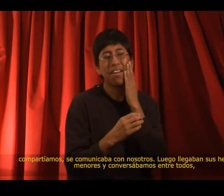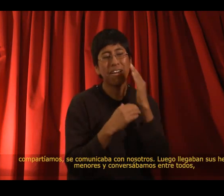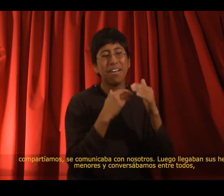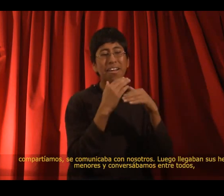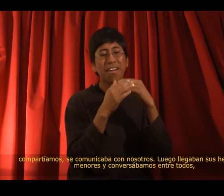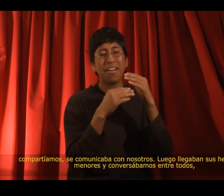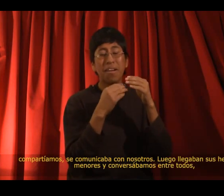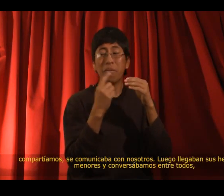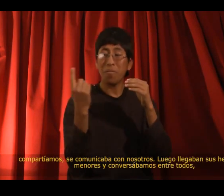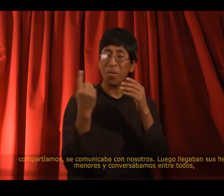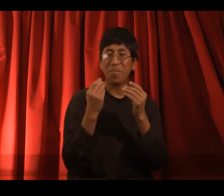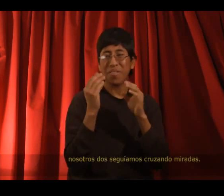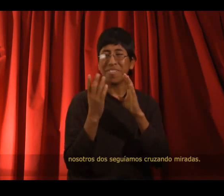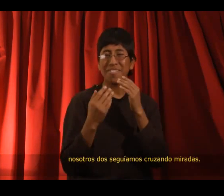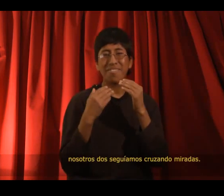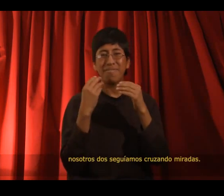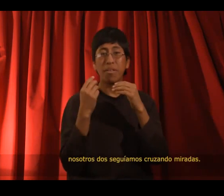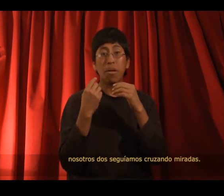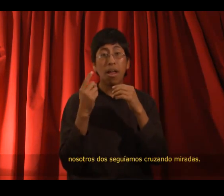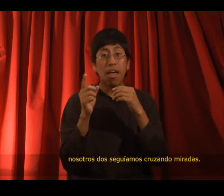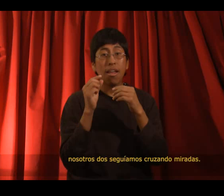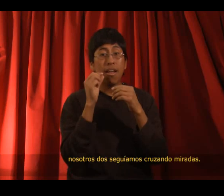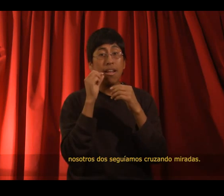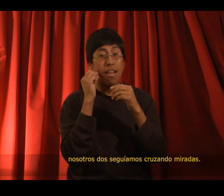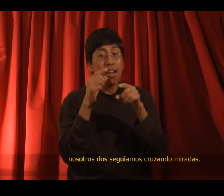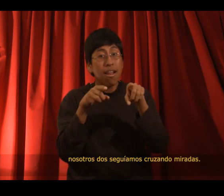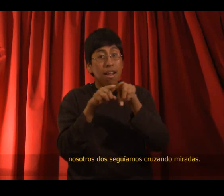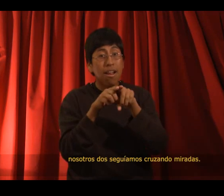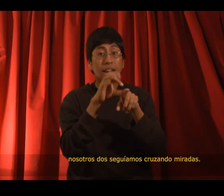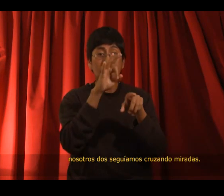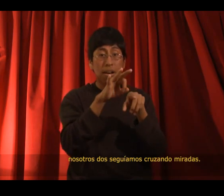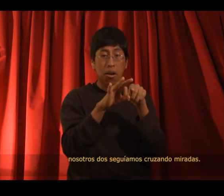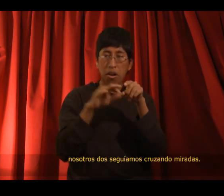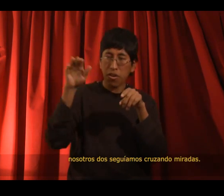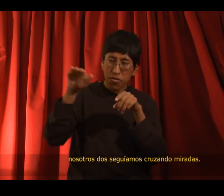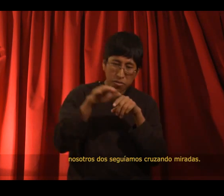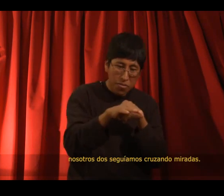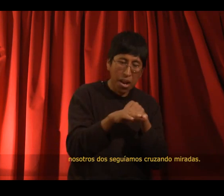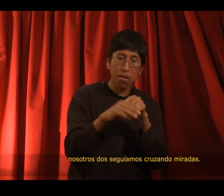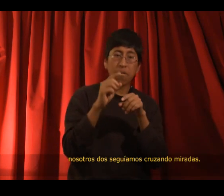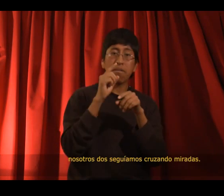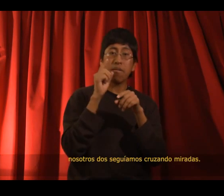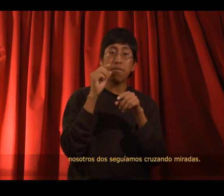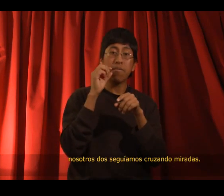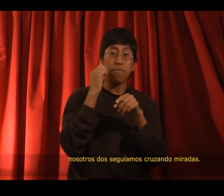She talked with us. Then her younger sisters came and we all chatted.